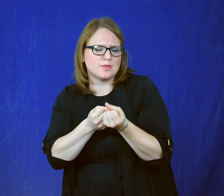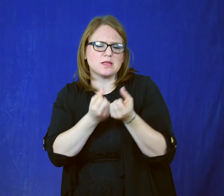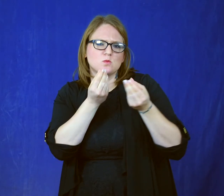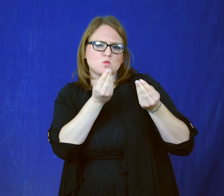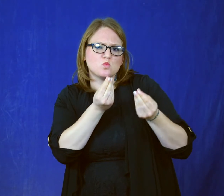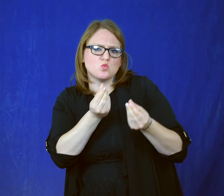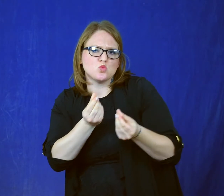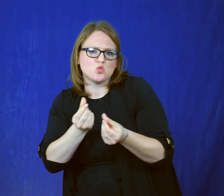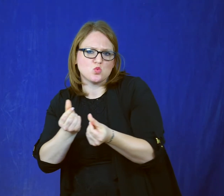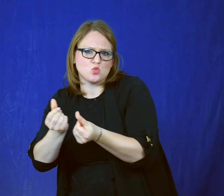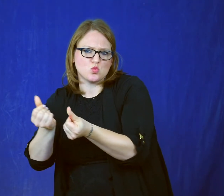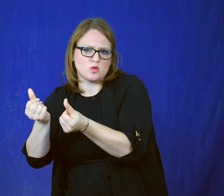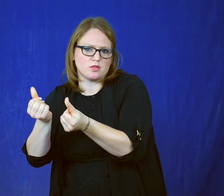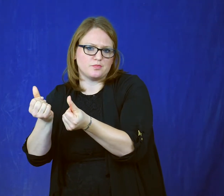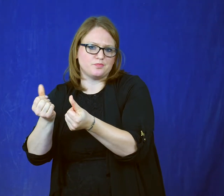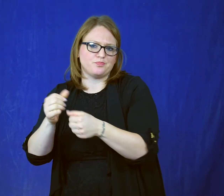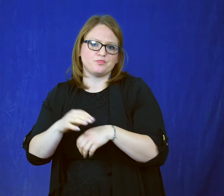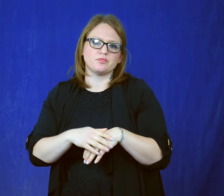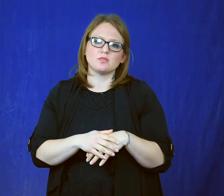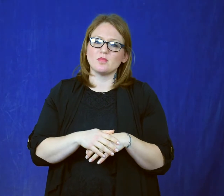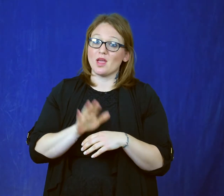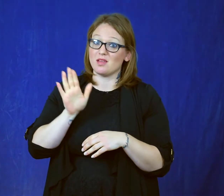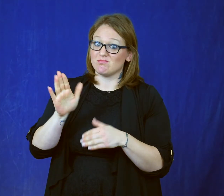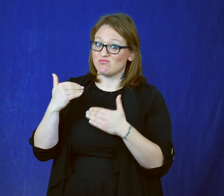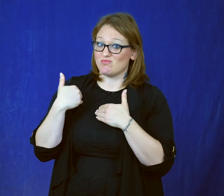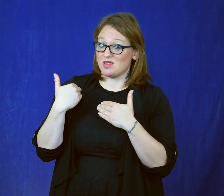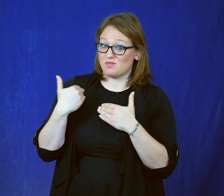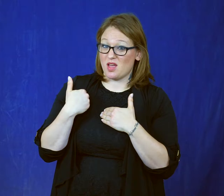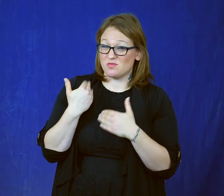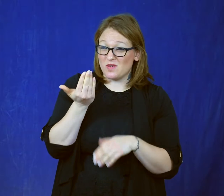educational intervention, as required by 125A.63 Subd 5.